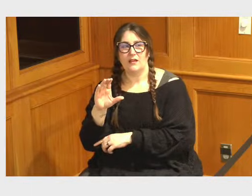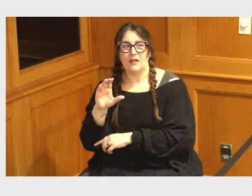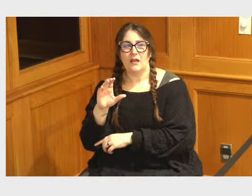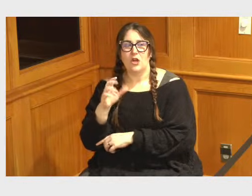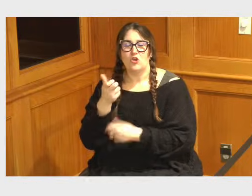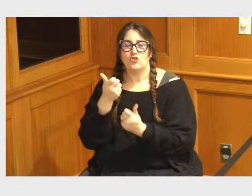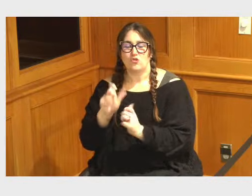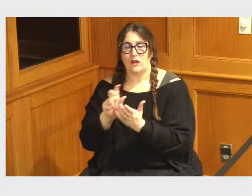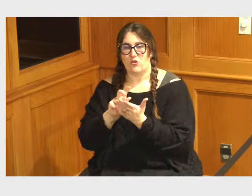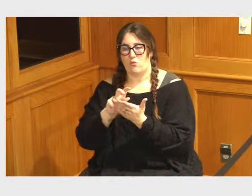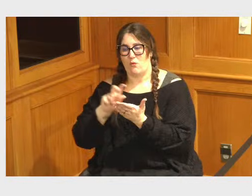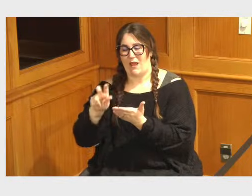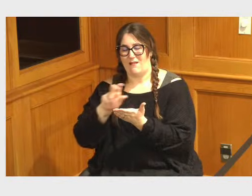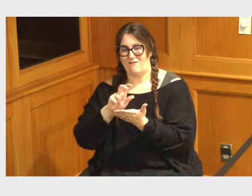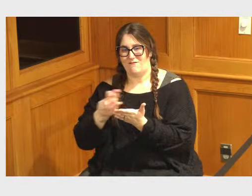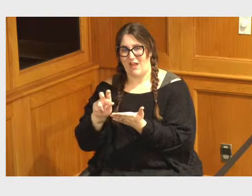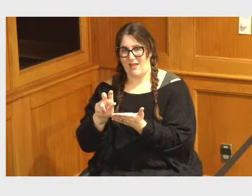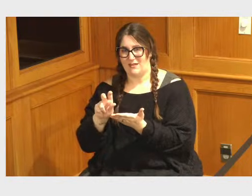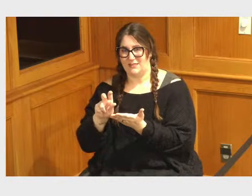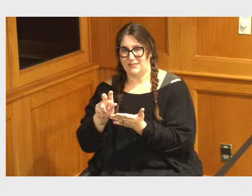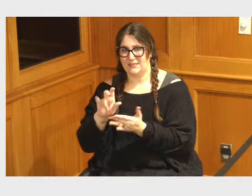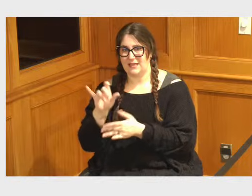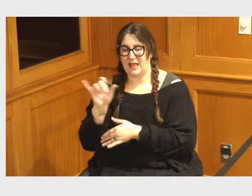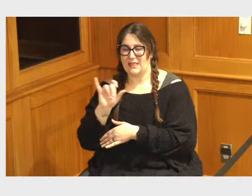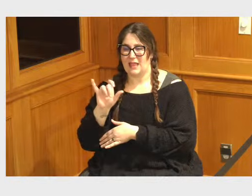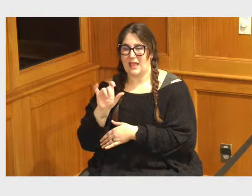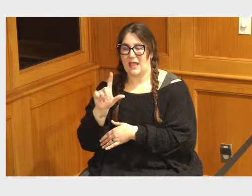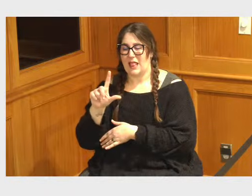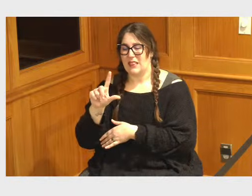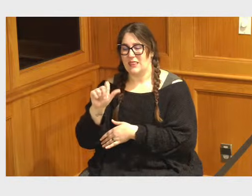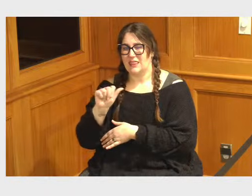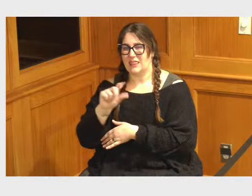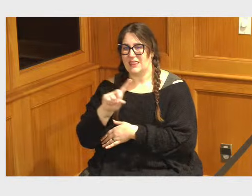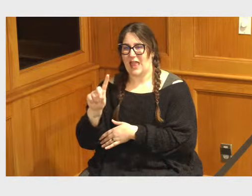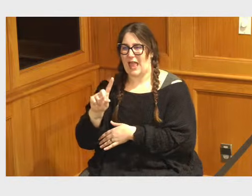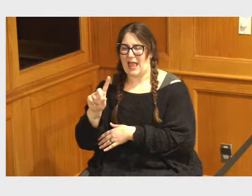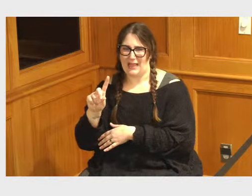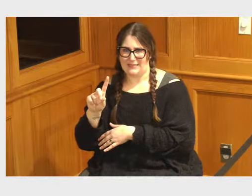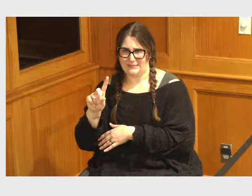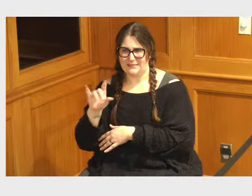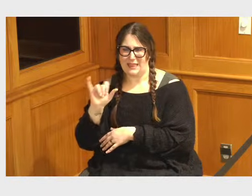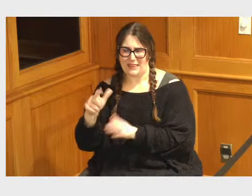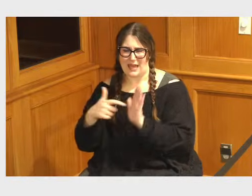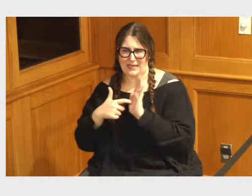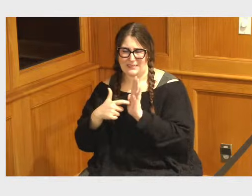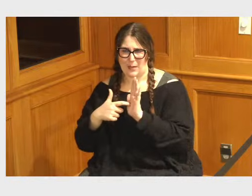and that is sort of the lad example is more like that. Um, this tiny homes example is more like